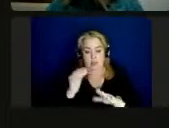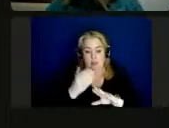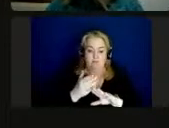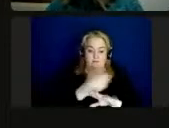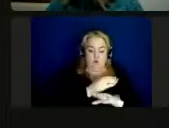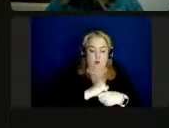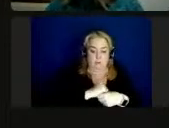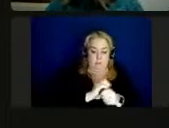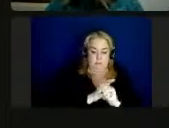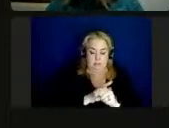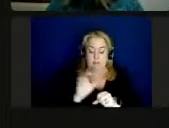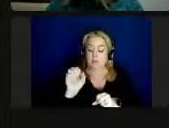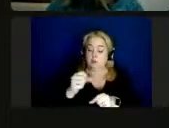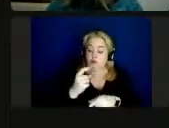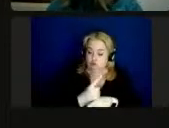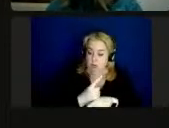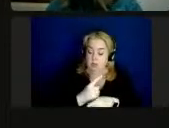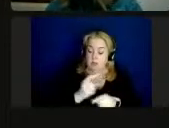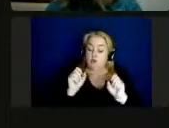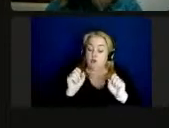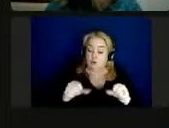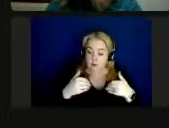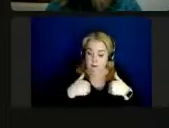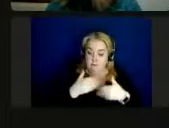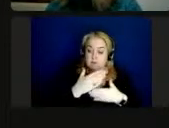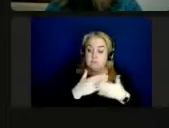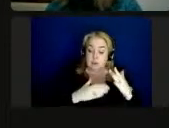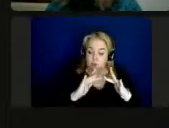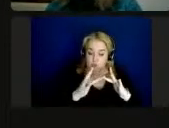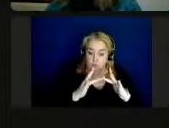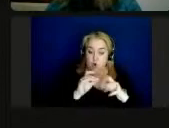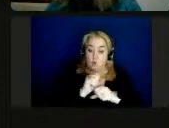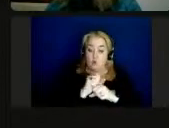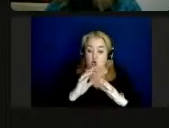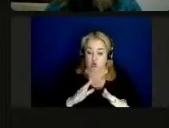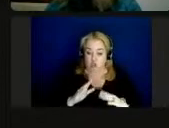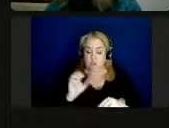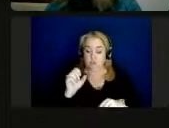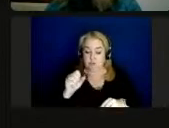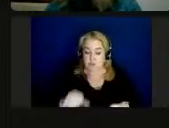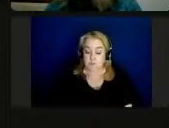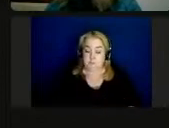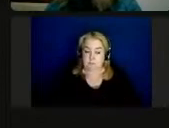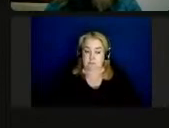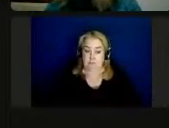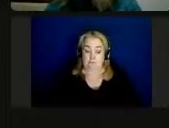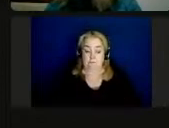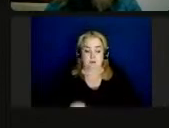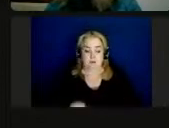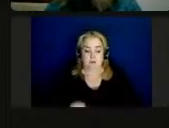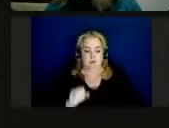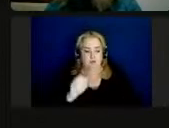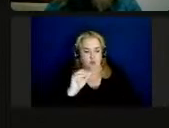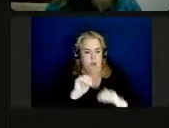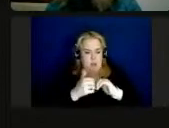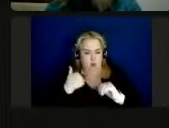WOULDN'T REACH AS MANY